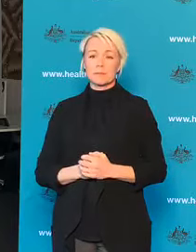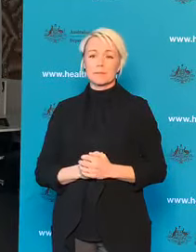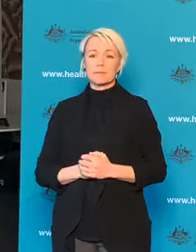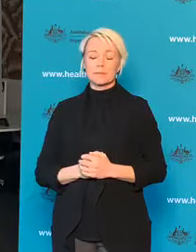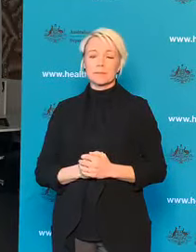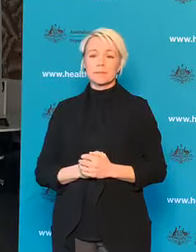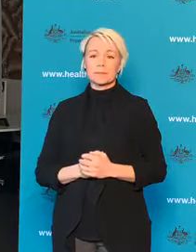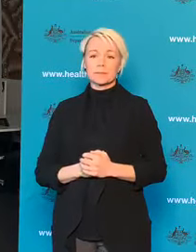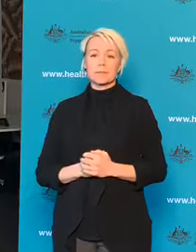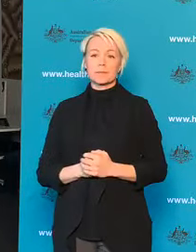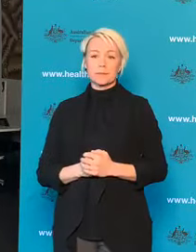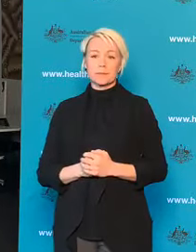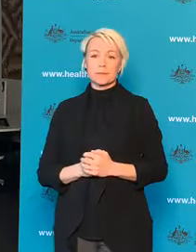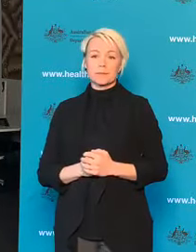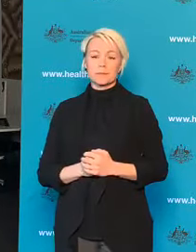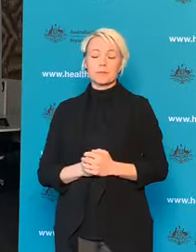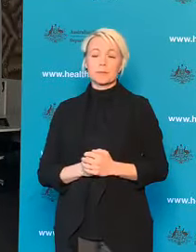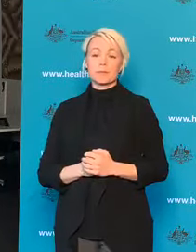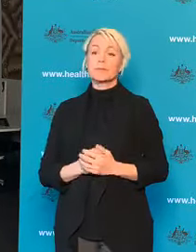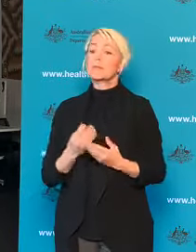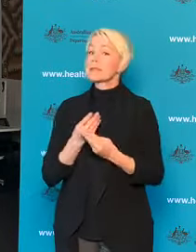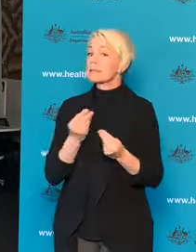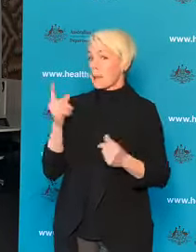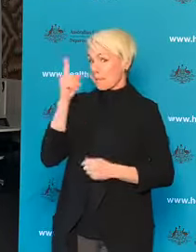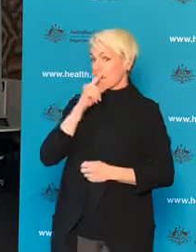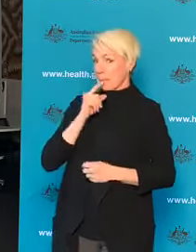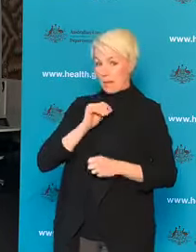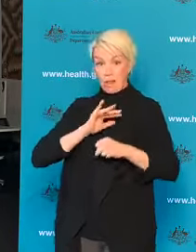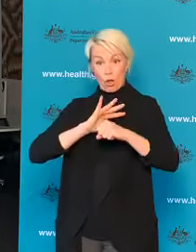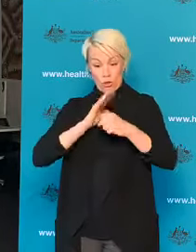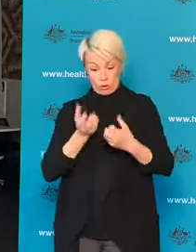some people with COVID-19 who've been told to isolate in their